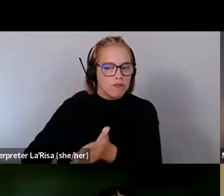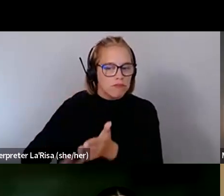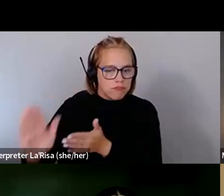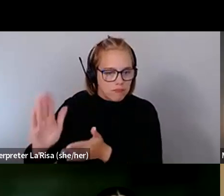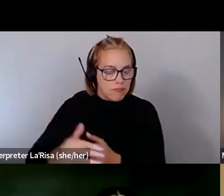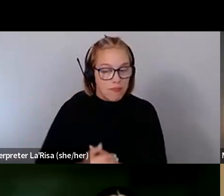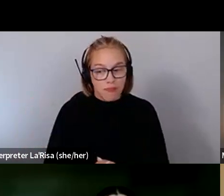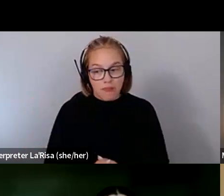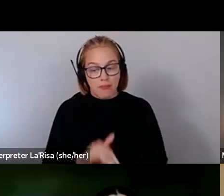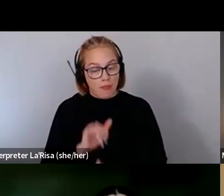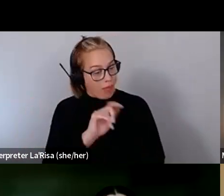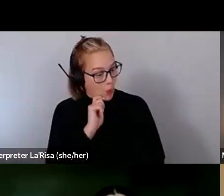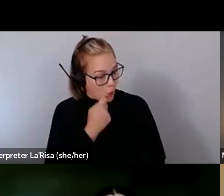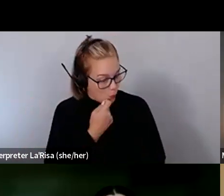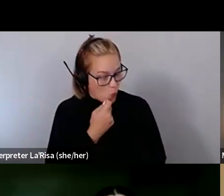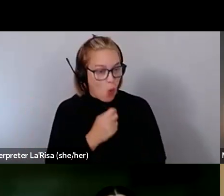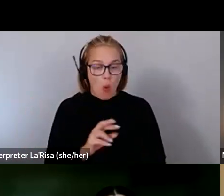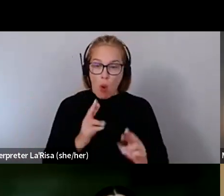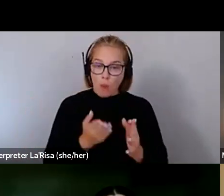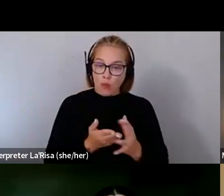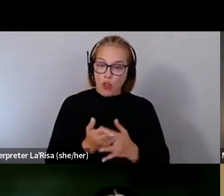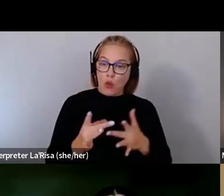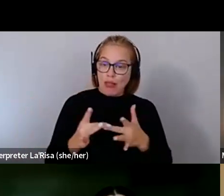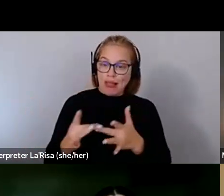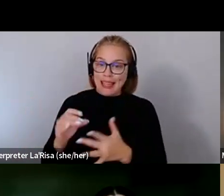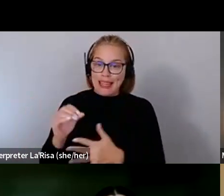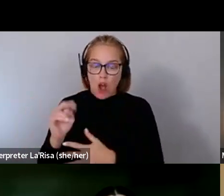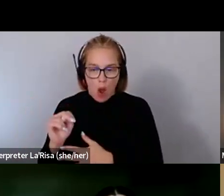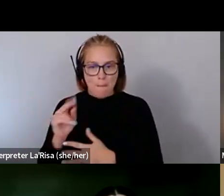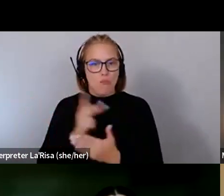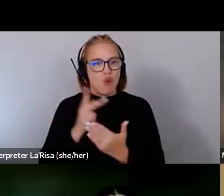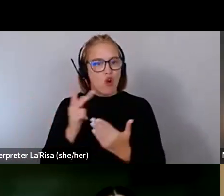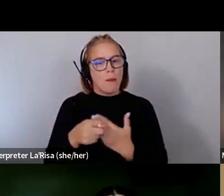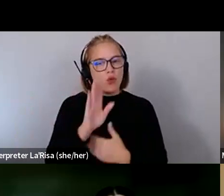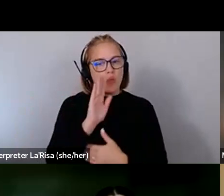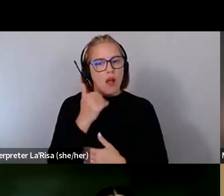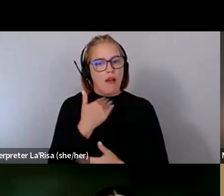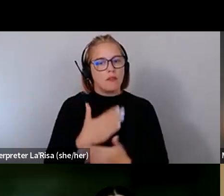and we decide winners. So they get a scholarship for college.